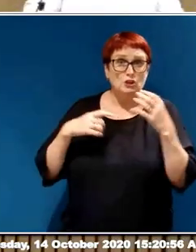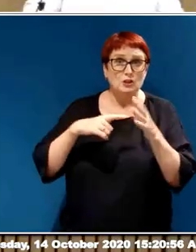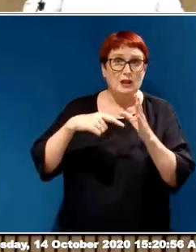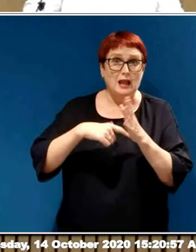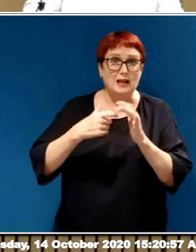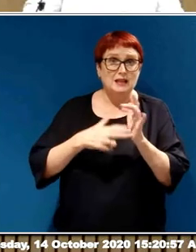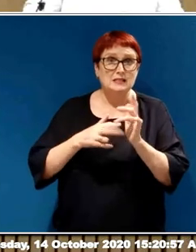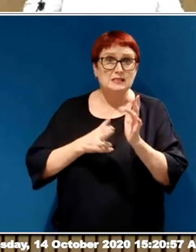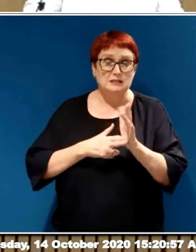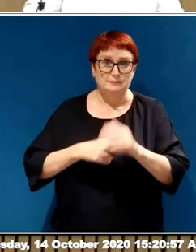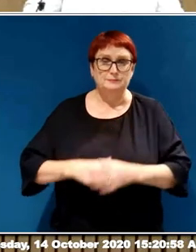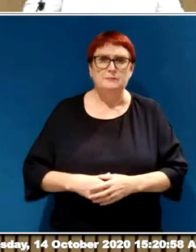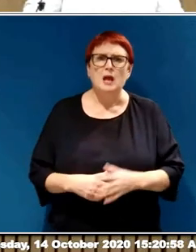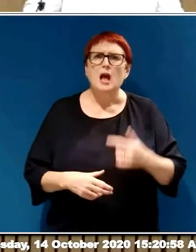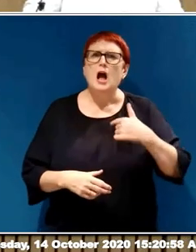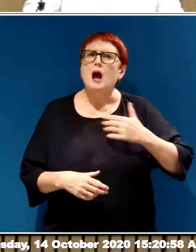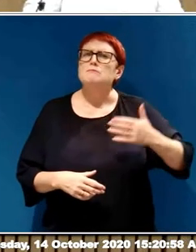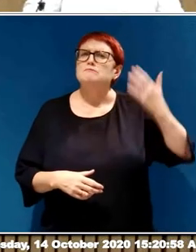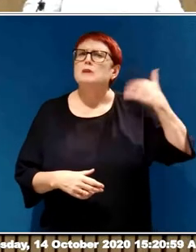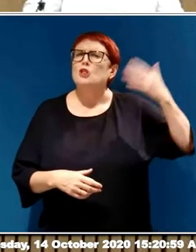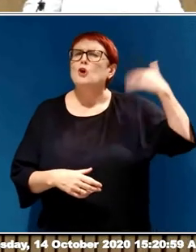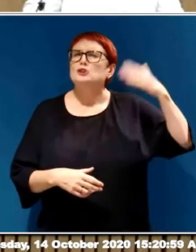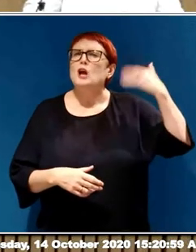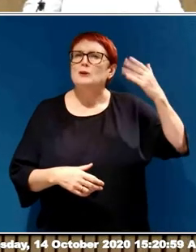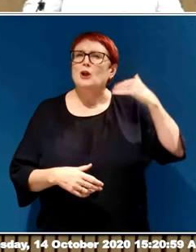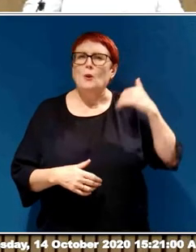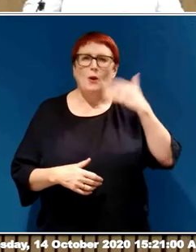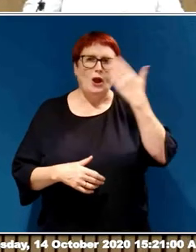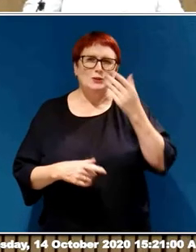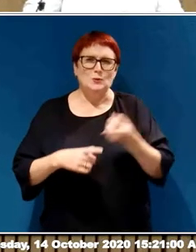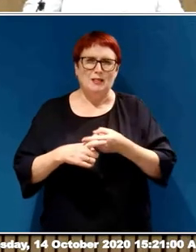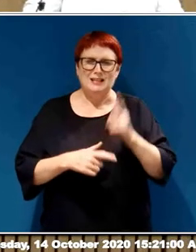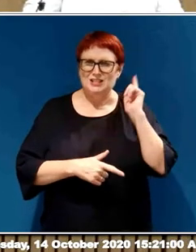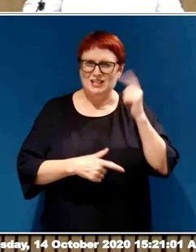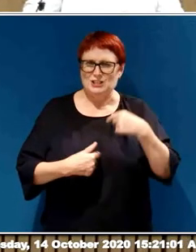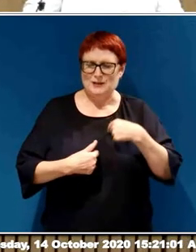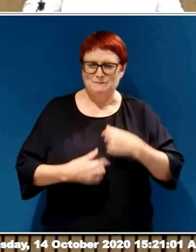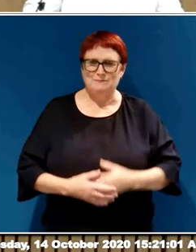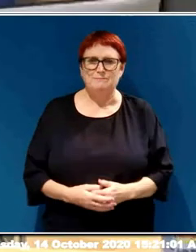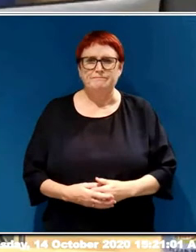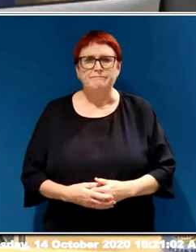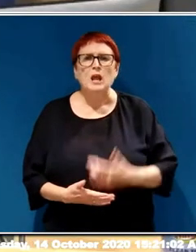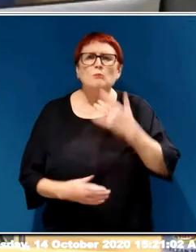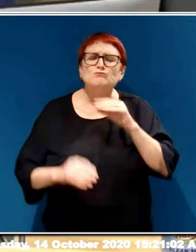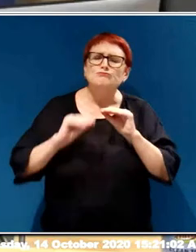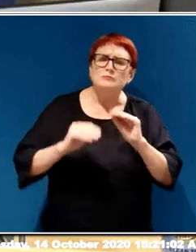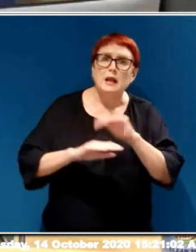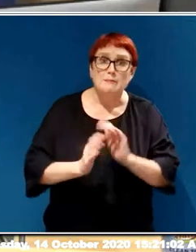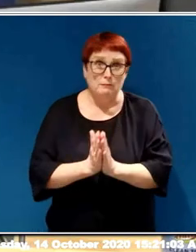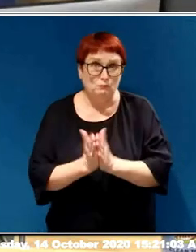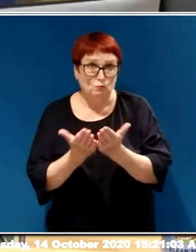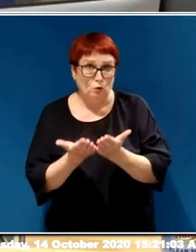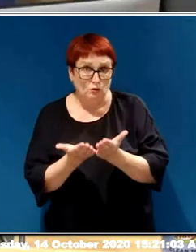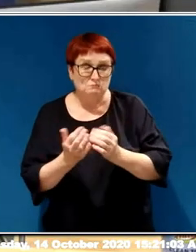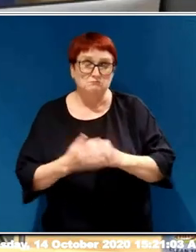time ago, so you're teaching this novel and talking about the three levels.